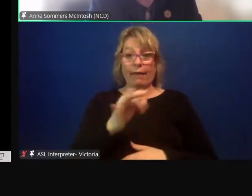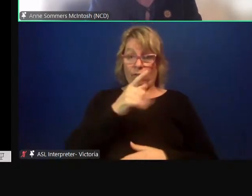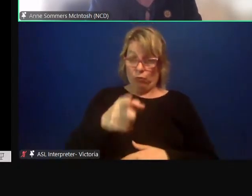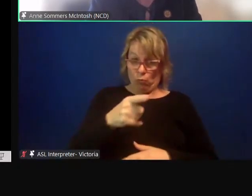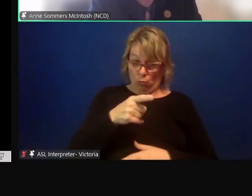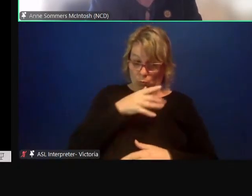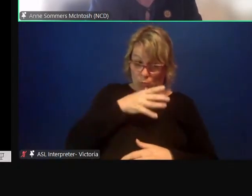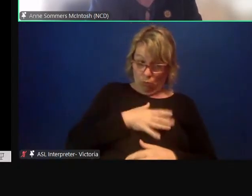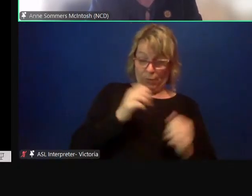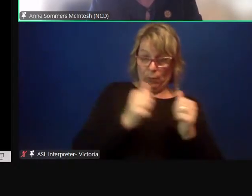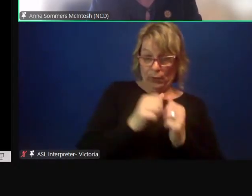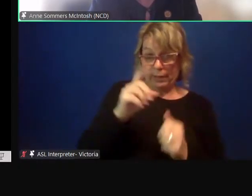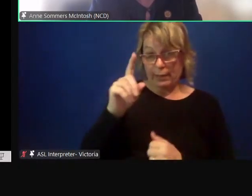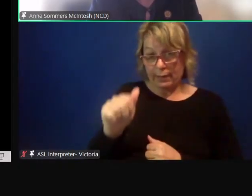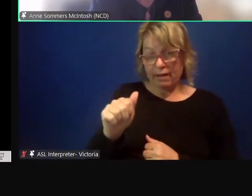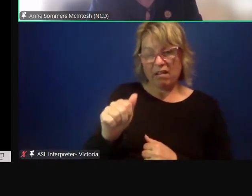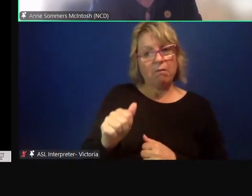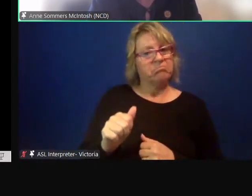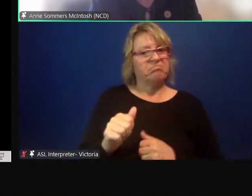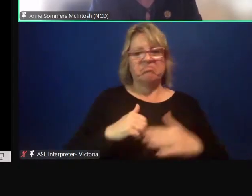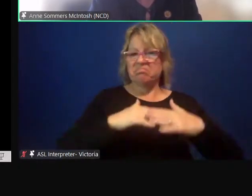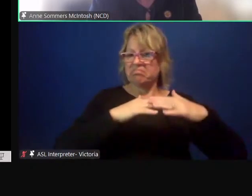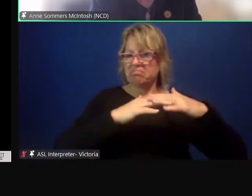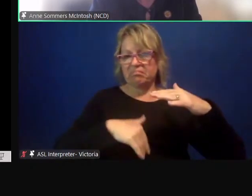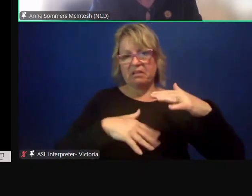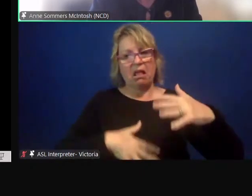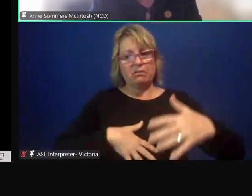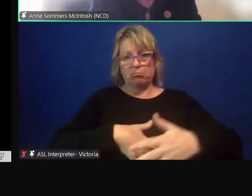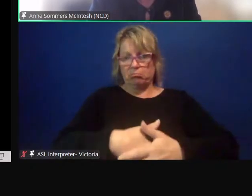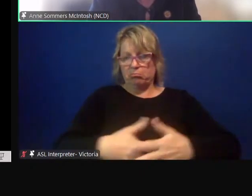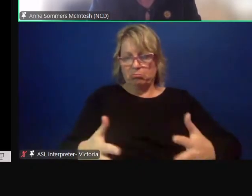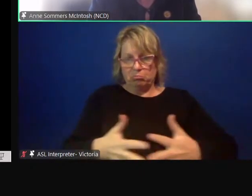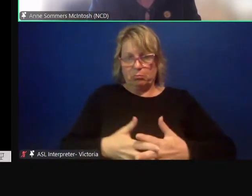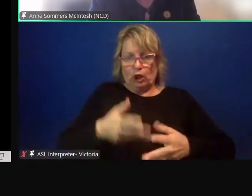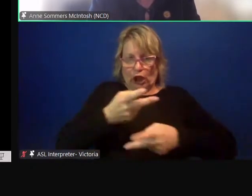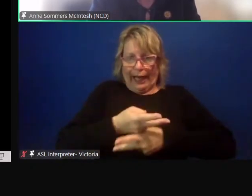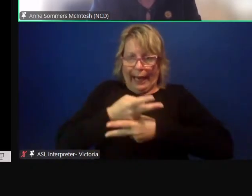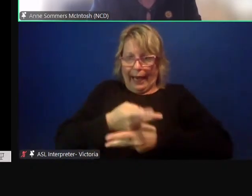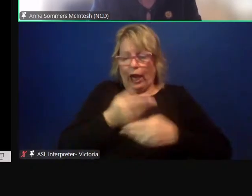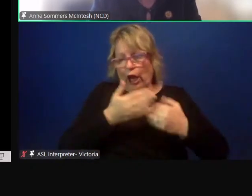you're likely to receive much more maternity care and less likely to have received a pap smear test